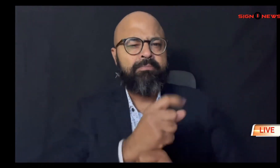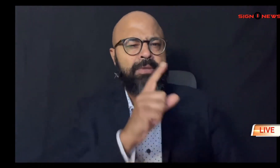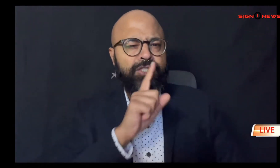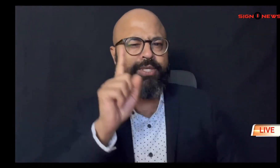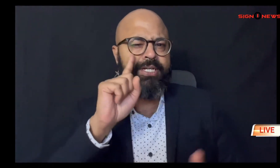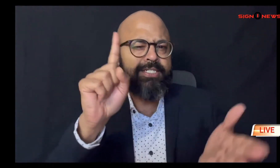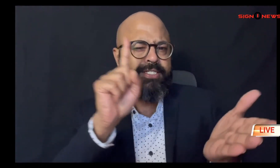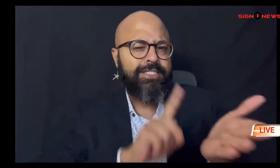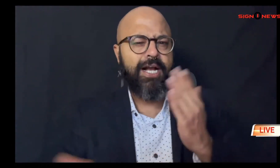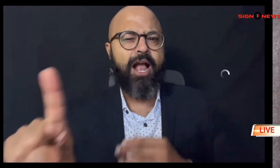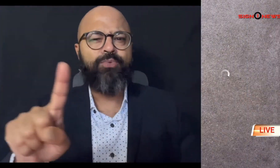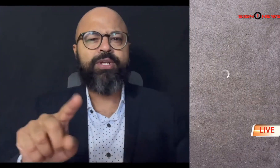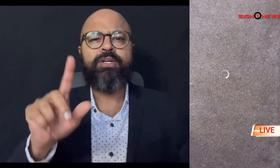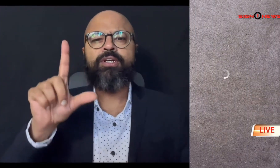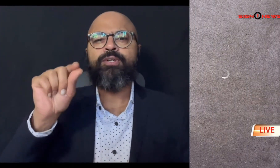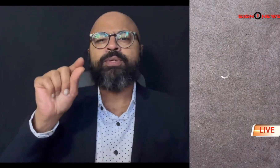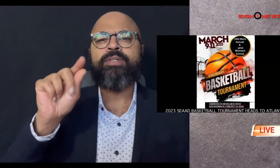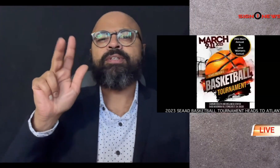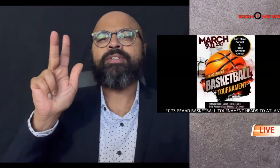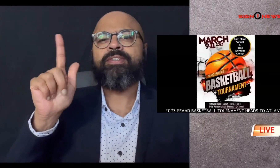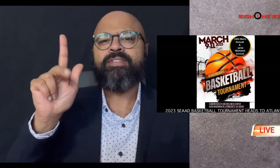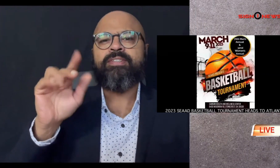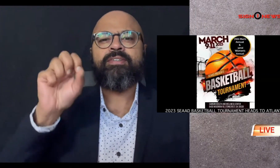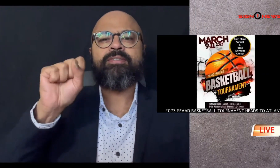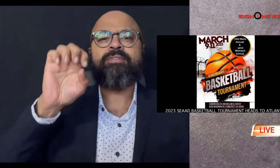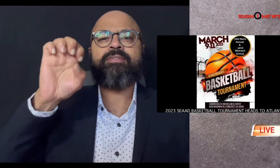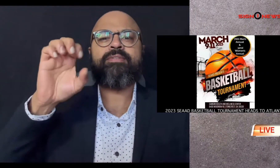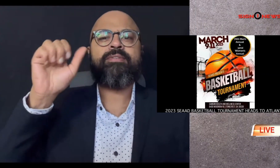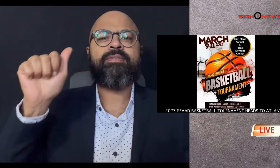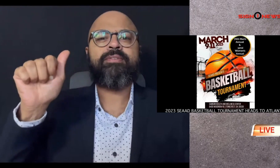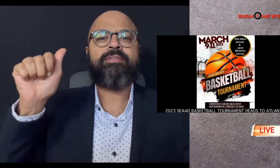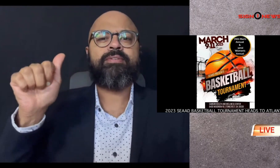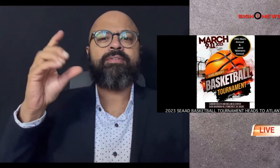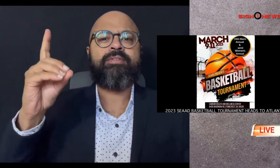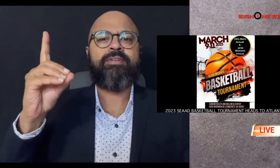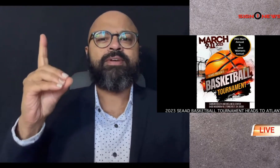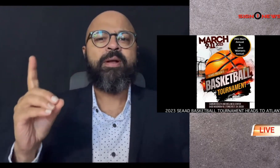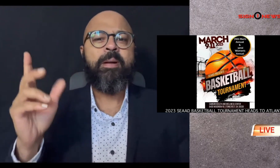Be sure to check out the 2023 seaad basketball tournament.